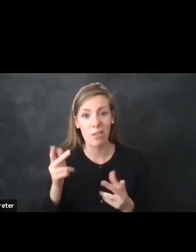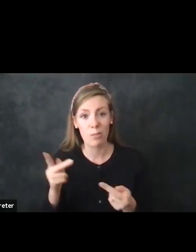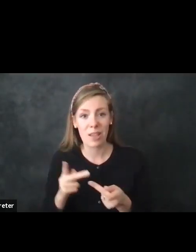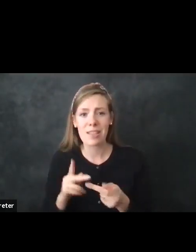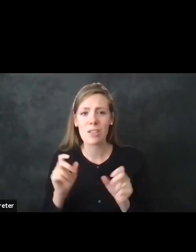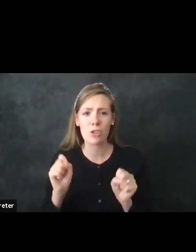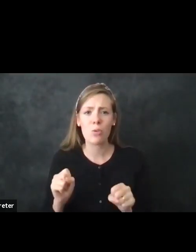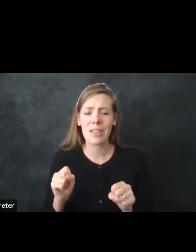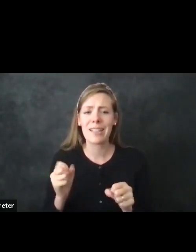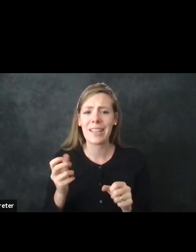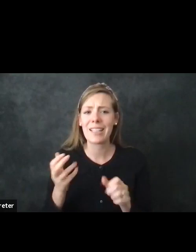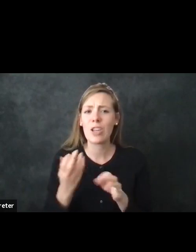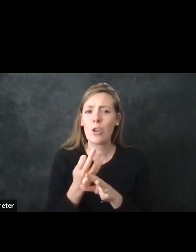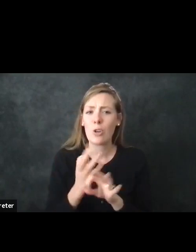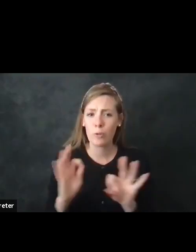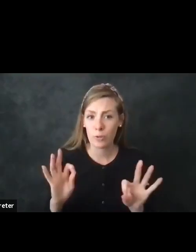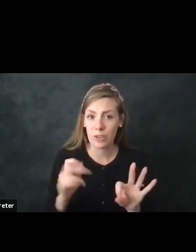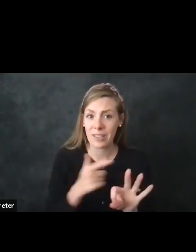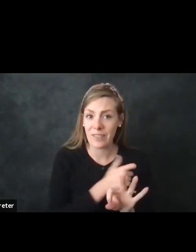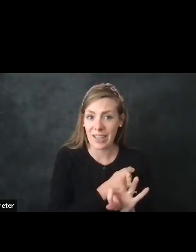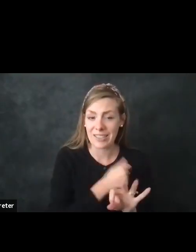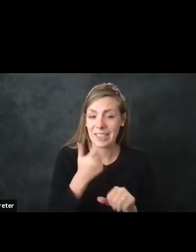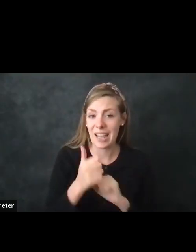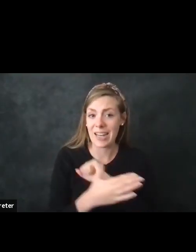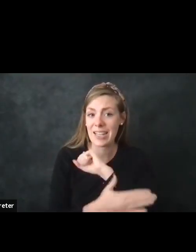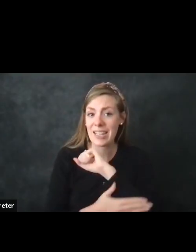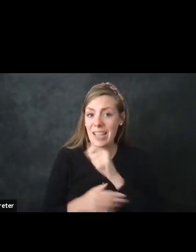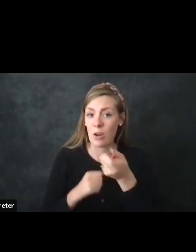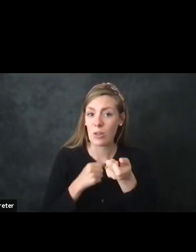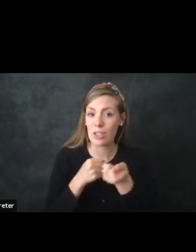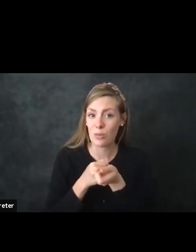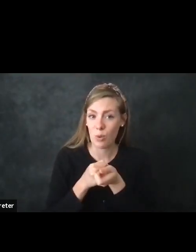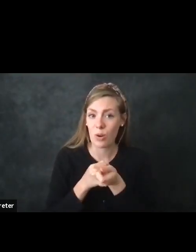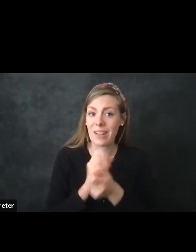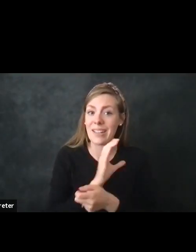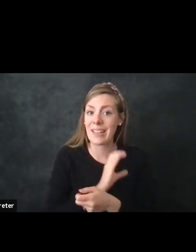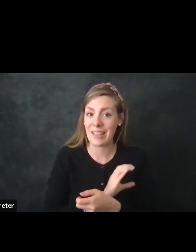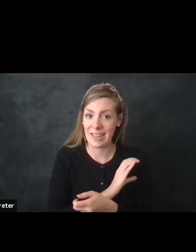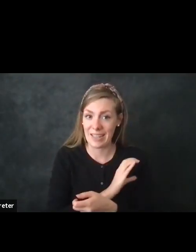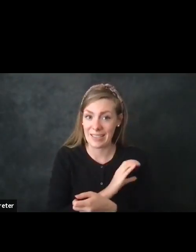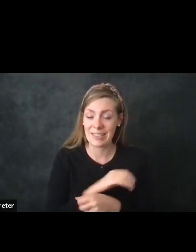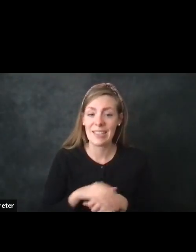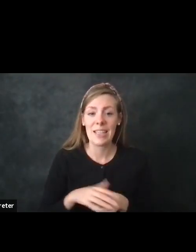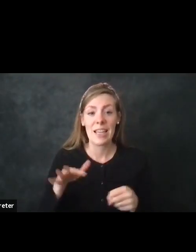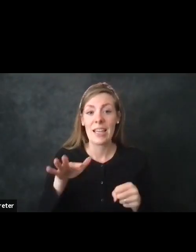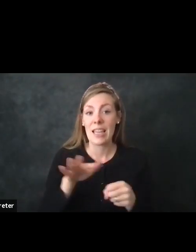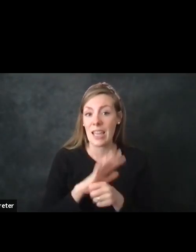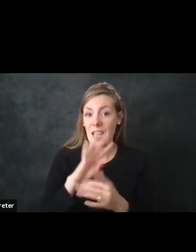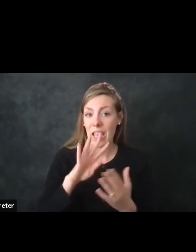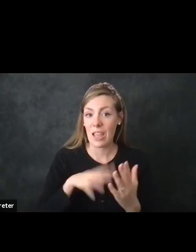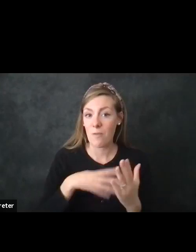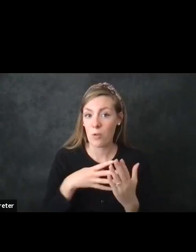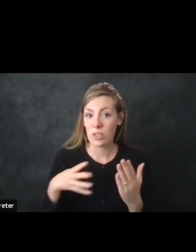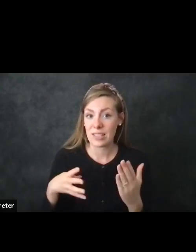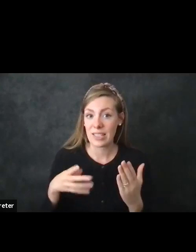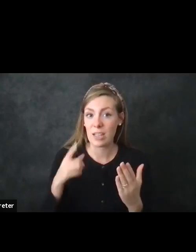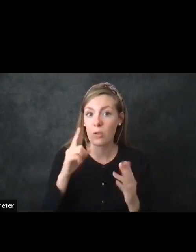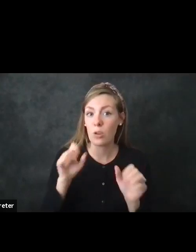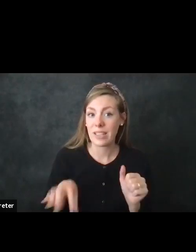at any number of county supported popup sites and clinics. A full schedule of vaccine clinics in Sonoma County can be found at Soco.